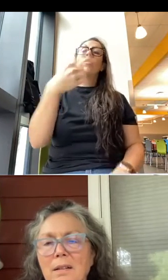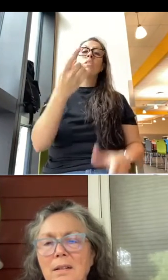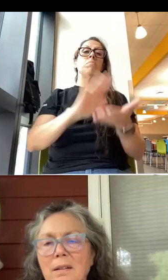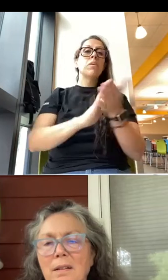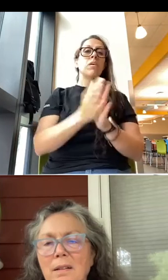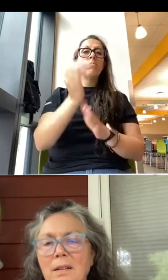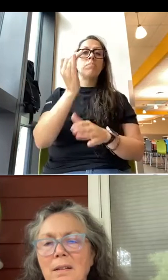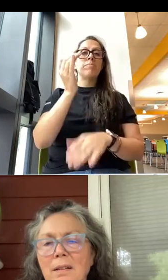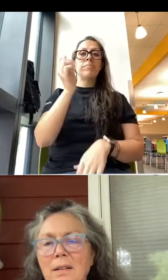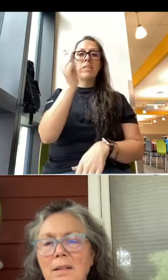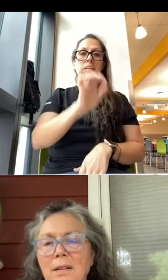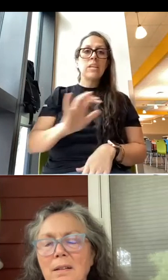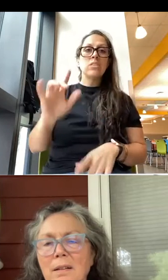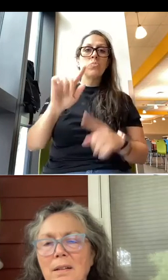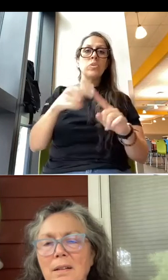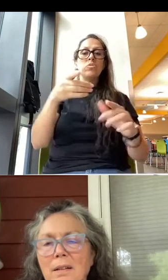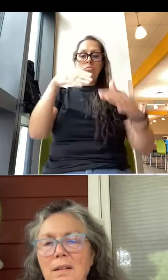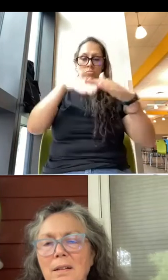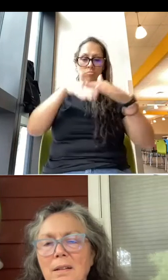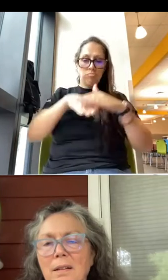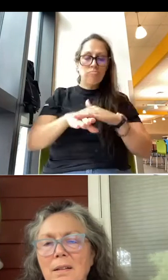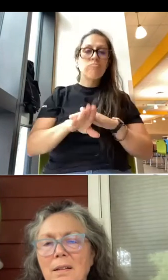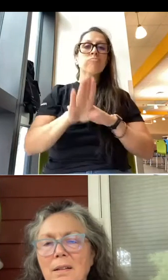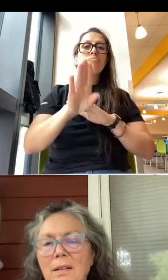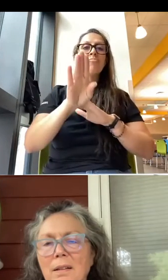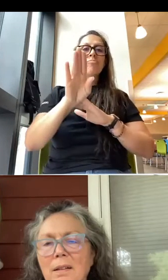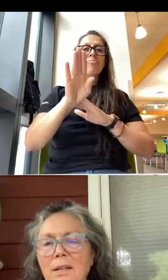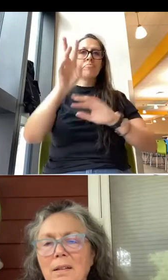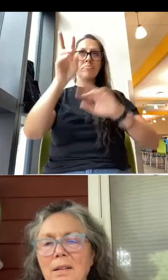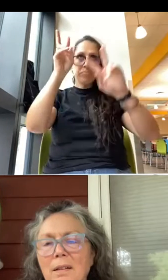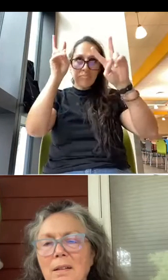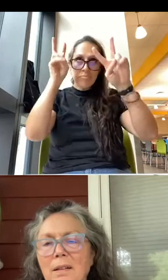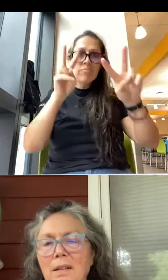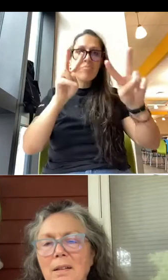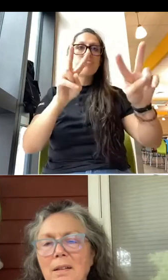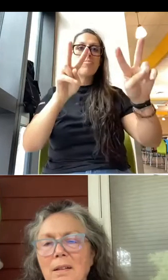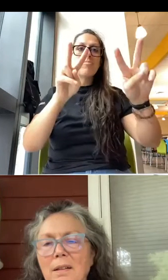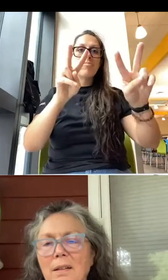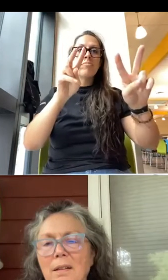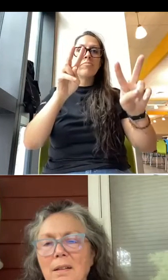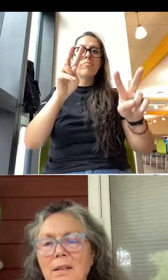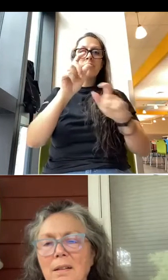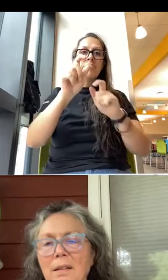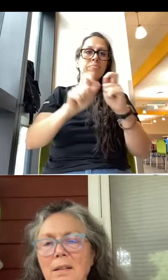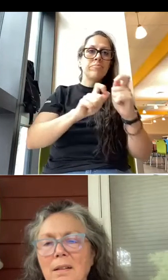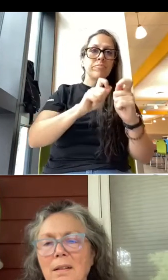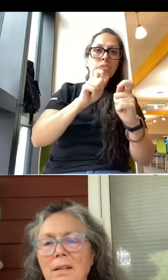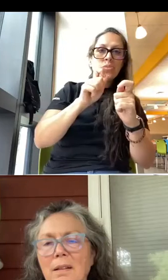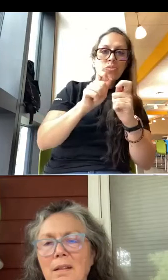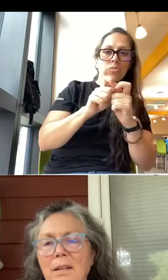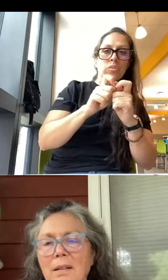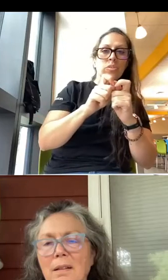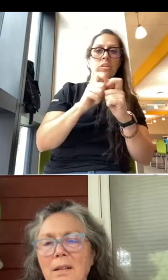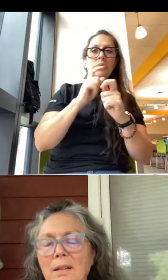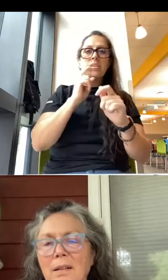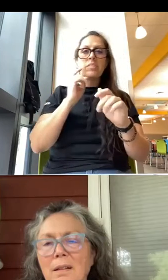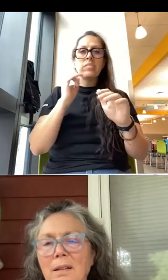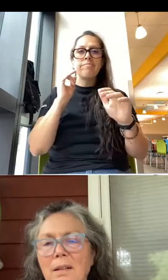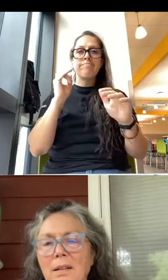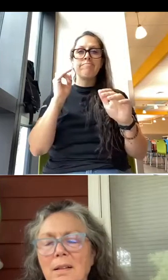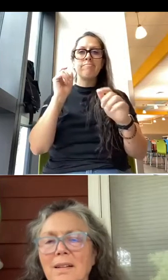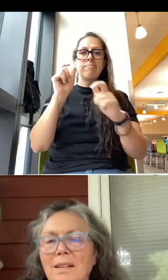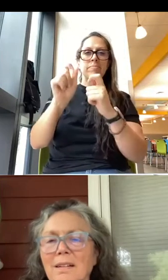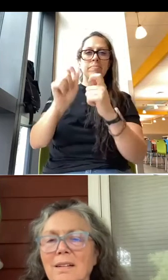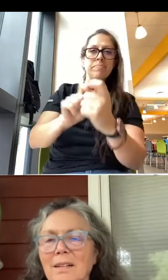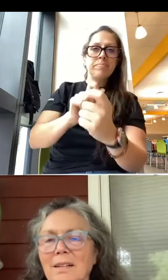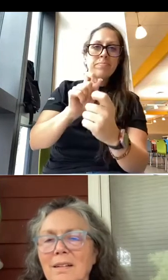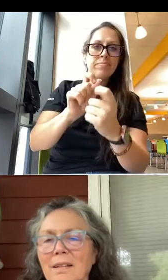into the gaze of a circumscribed and exclusive um, population, that defines itself as